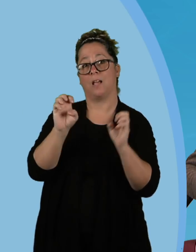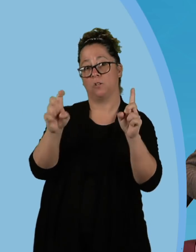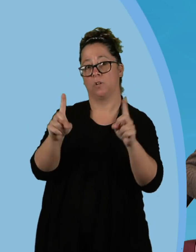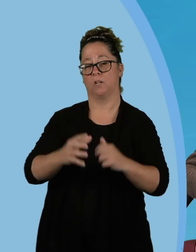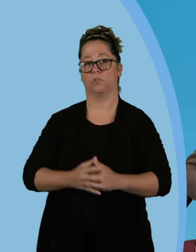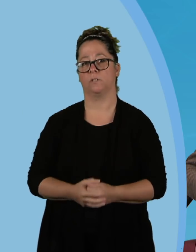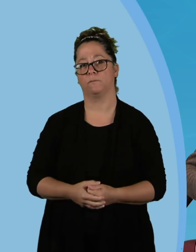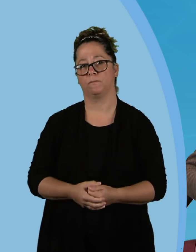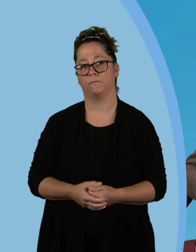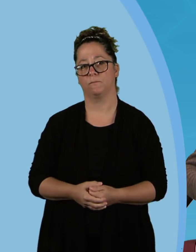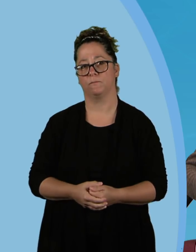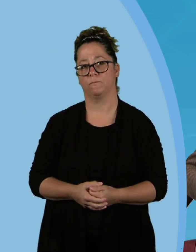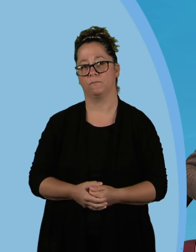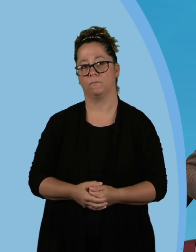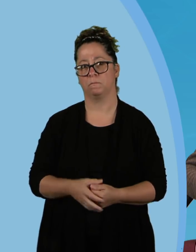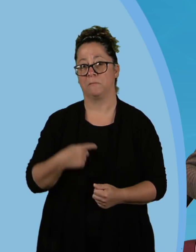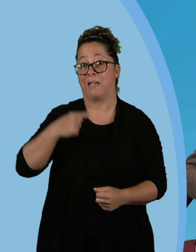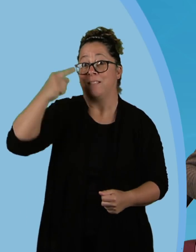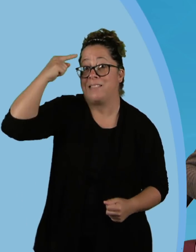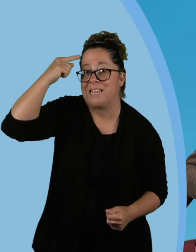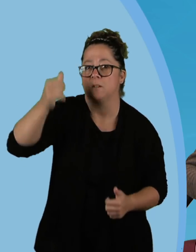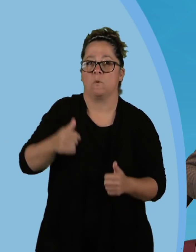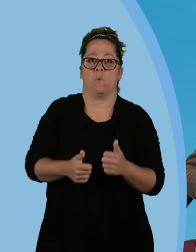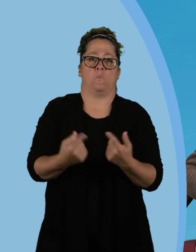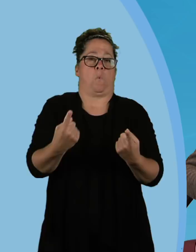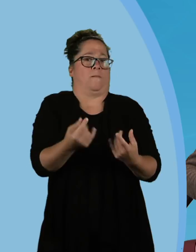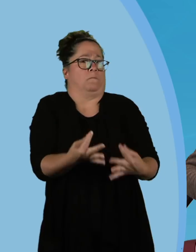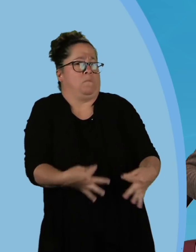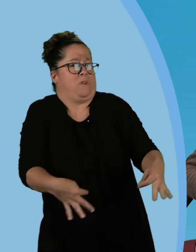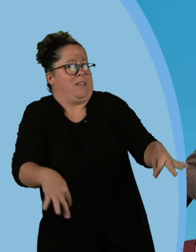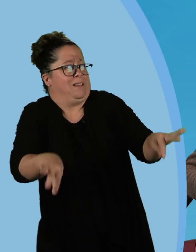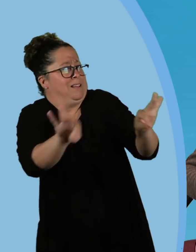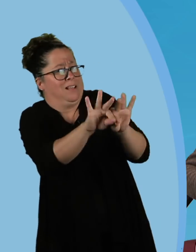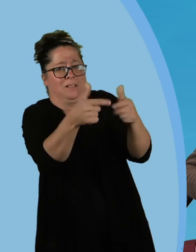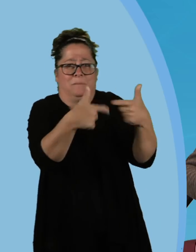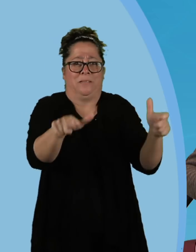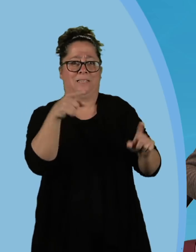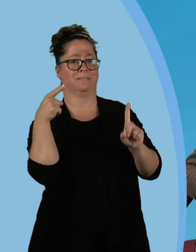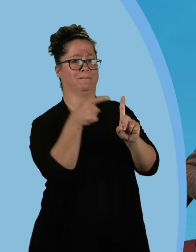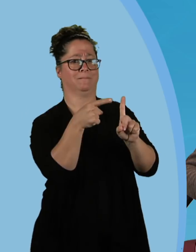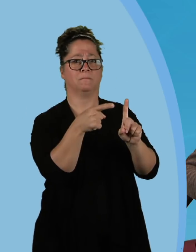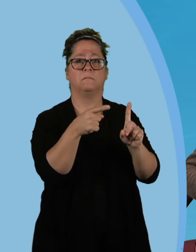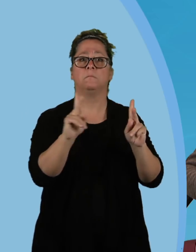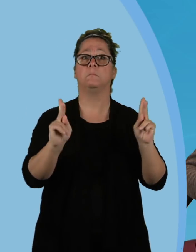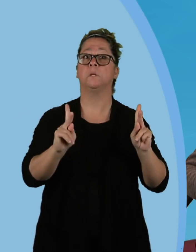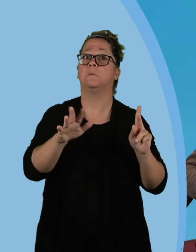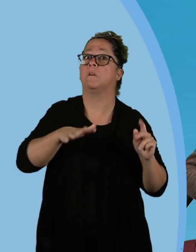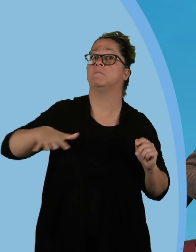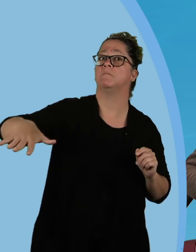that ensure that they receive a free and appropriate education. But I think one of the biggest things